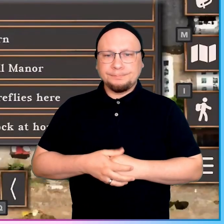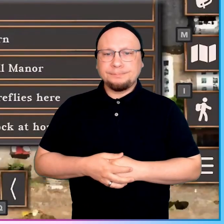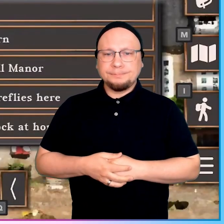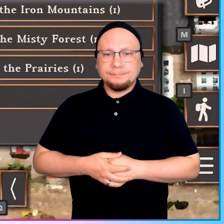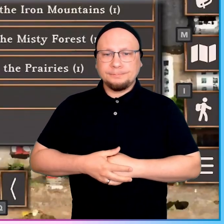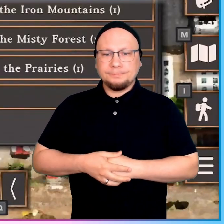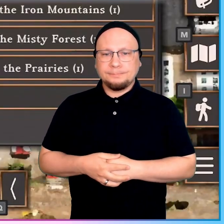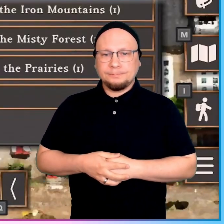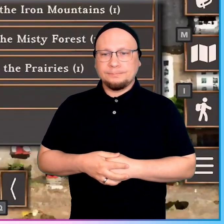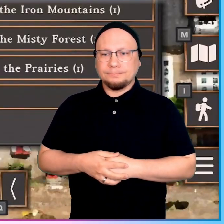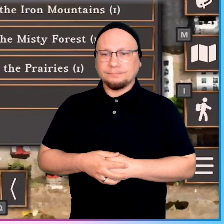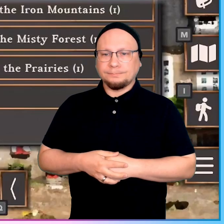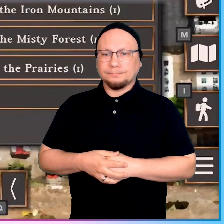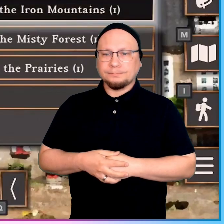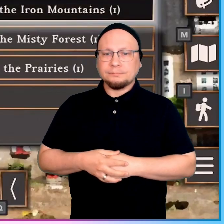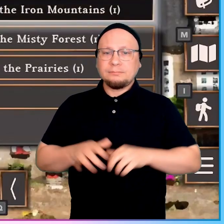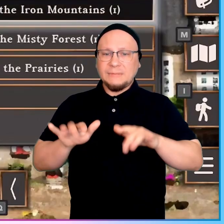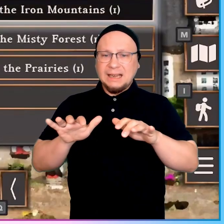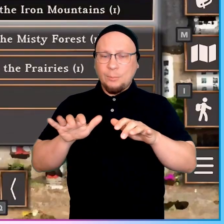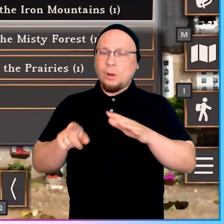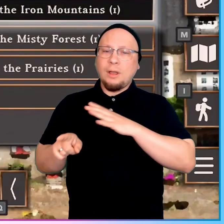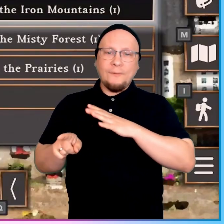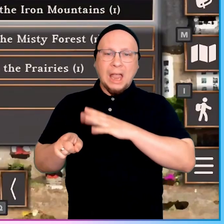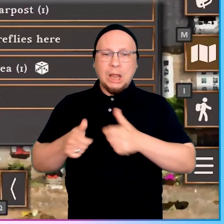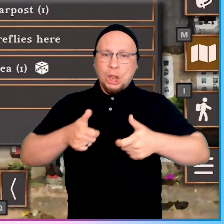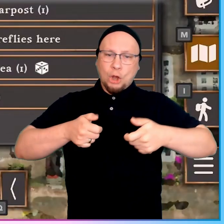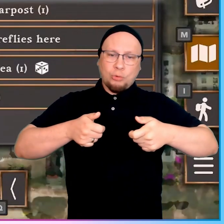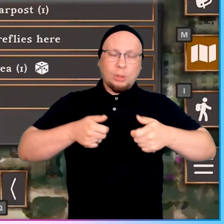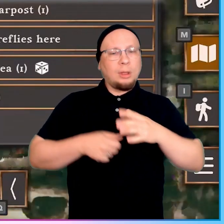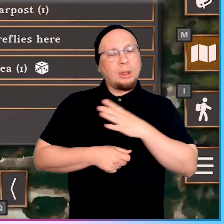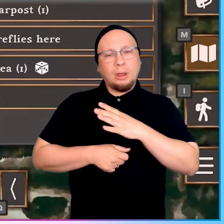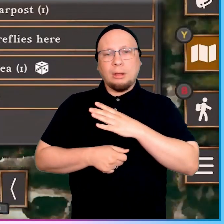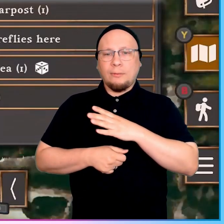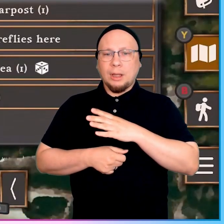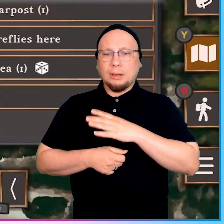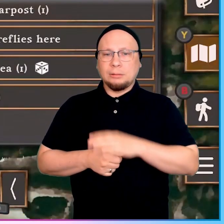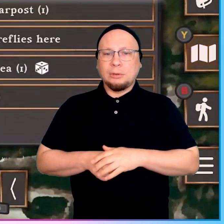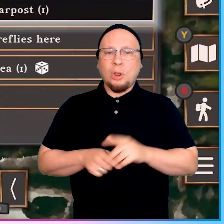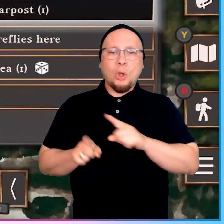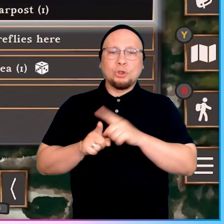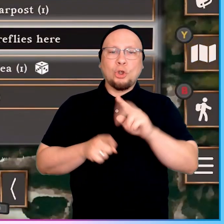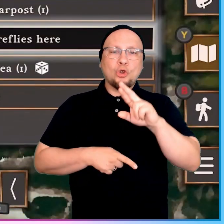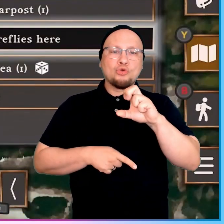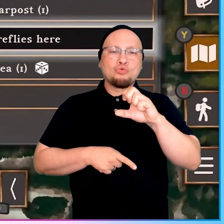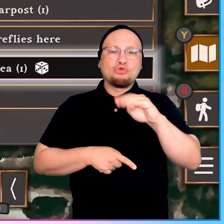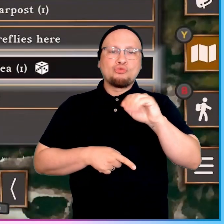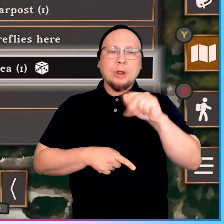Keyboard and controller inputs are both supported, and controller remapping will be added before release.